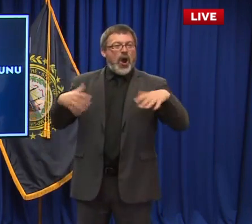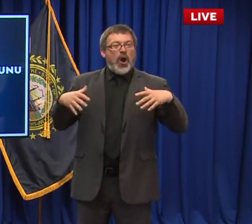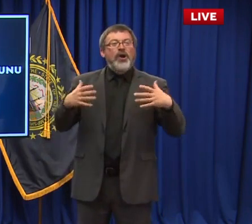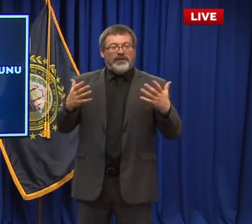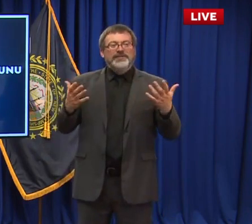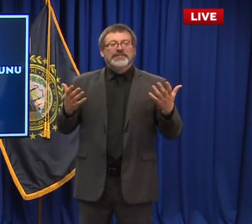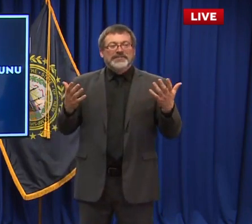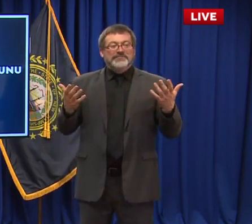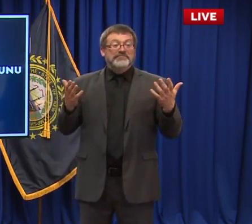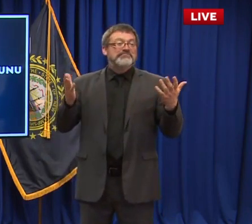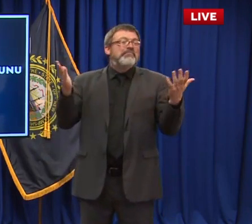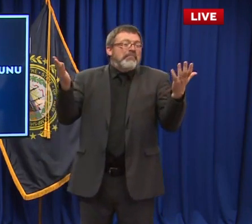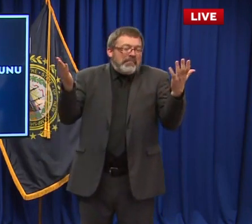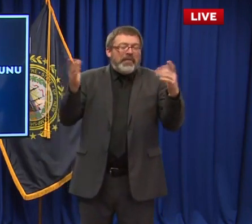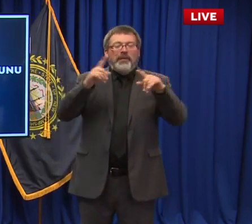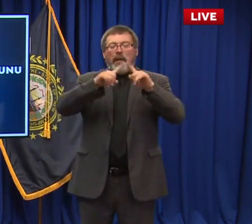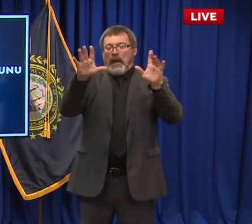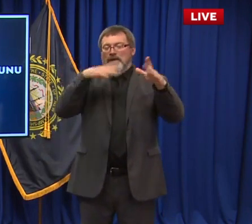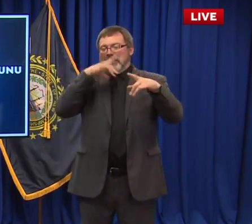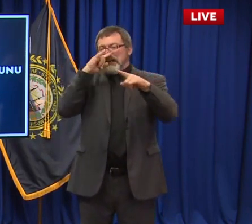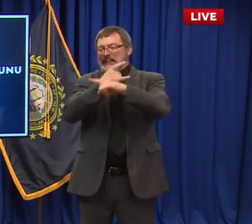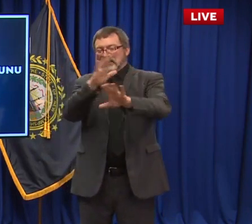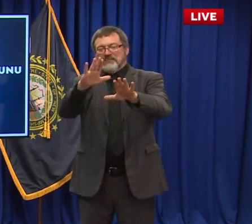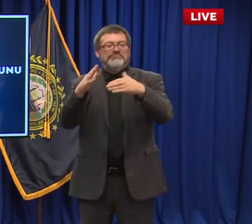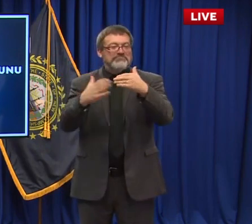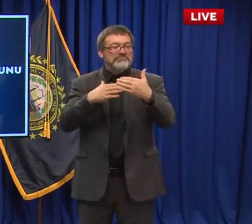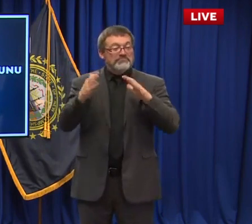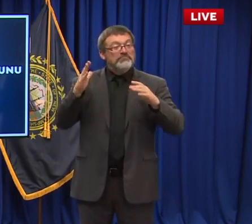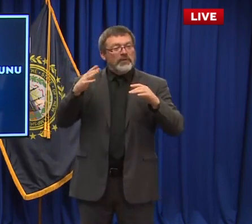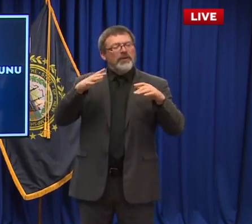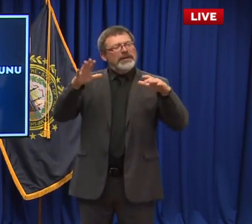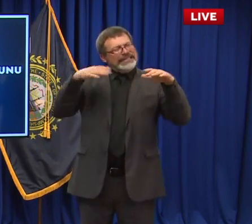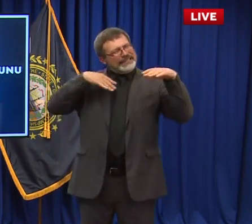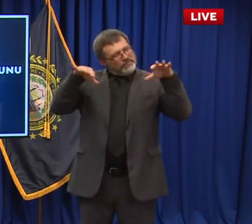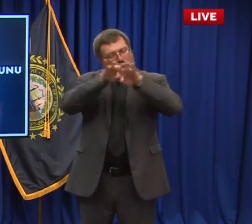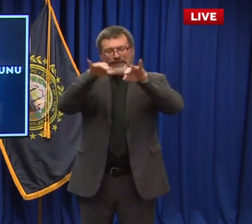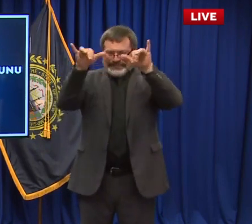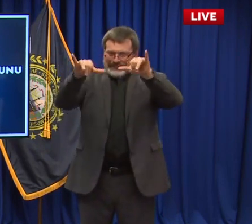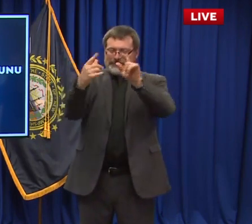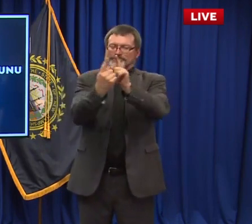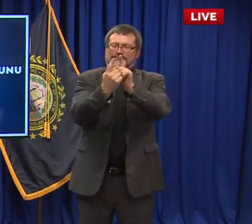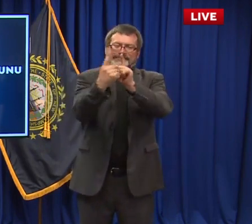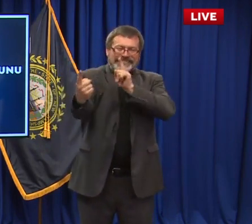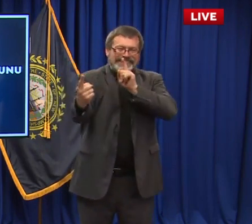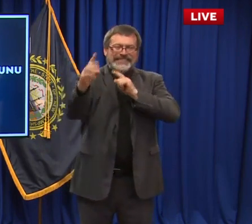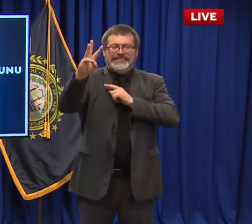WHETHER YOU BEEN HERE, GREW UP YOUR, OR JUST MOVING IN, WEAR A MASK OR YOU CAN, ACT AS PHYSICAL DISTANCING.